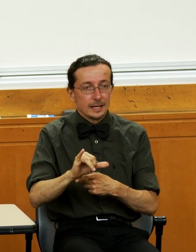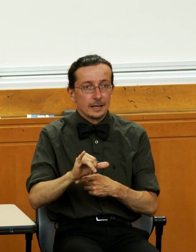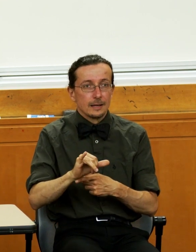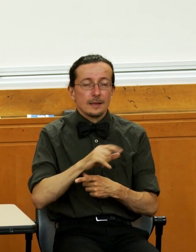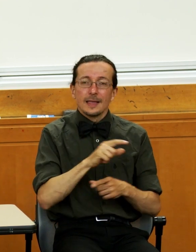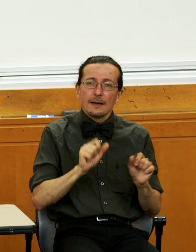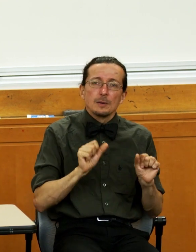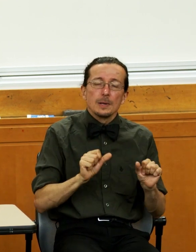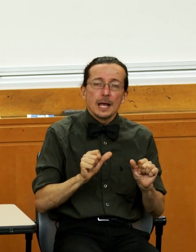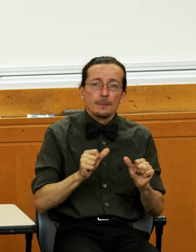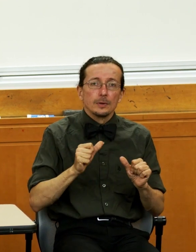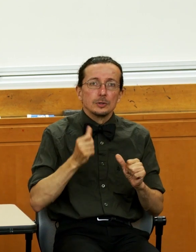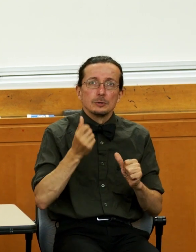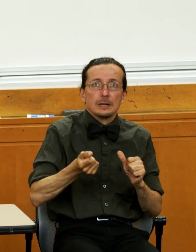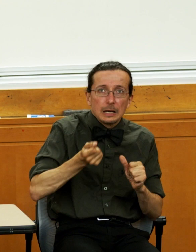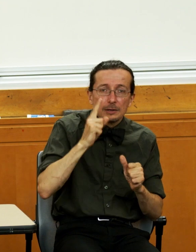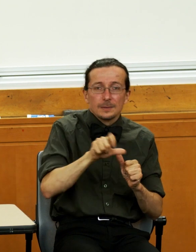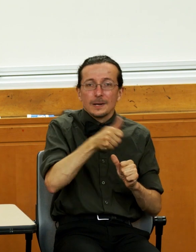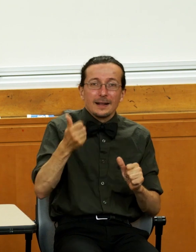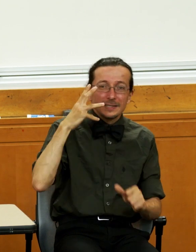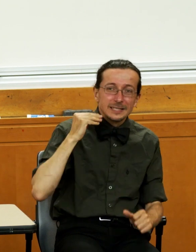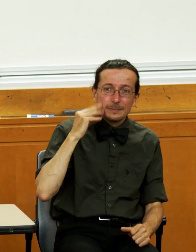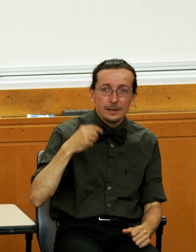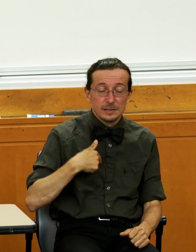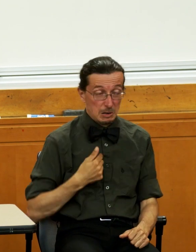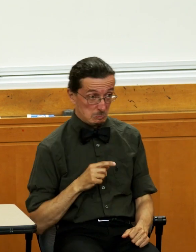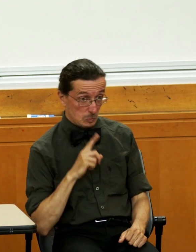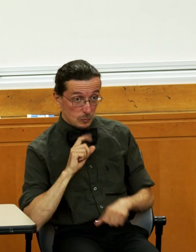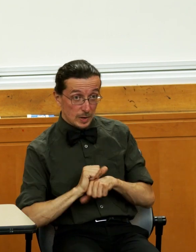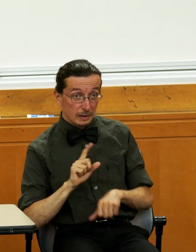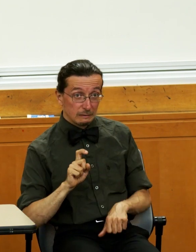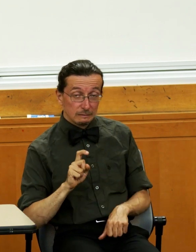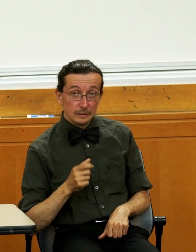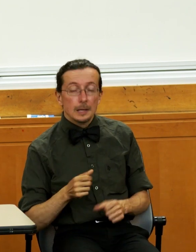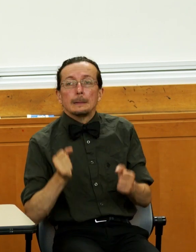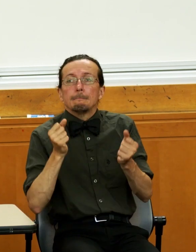You know, do you? I don't know.” There are many things in this life that I will never experience.